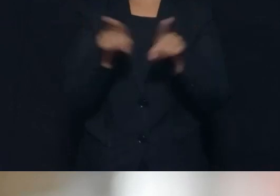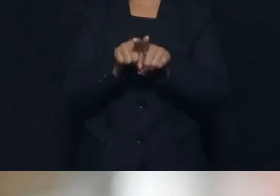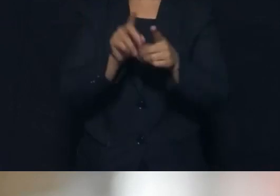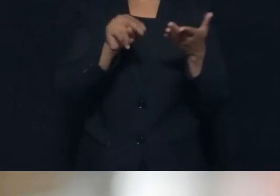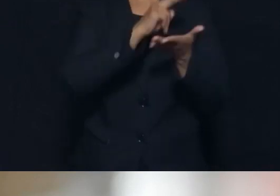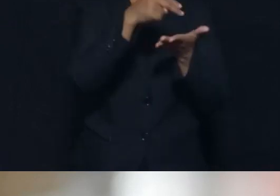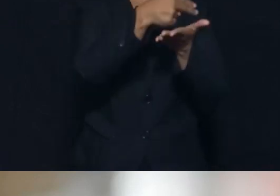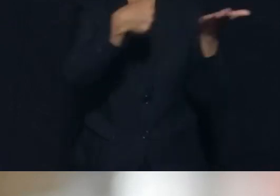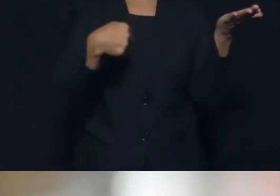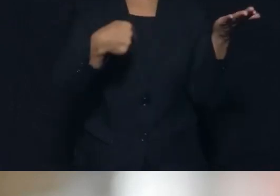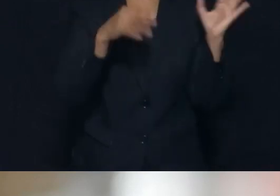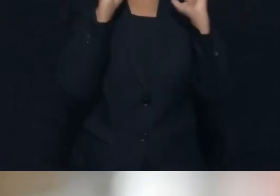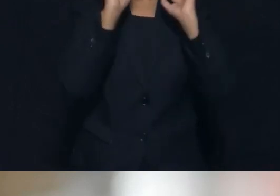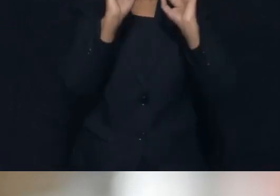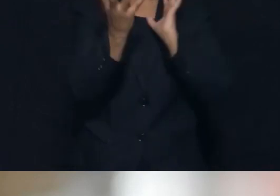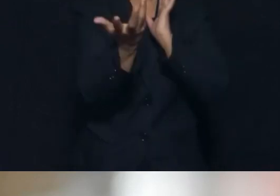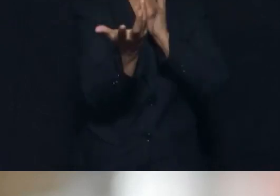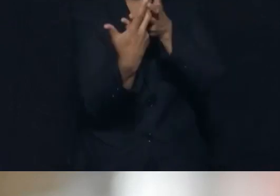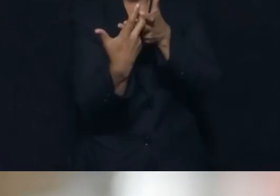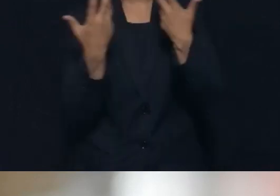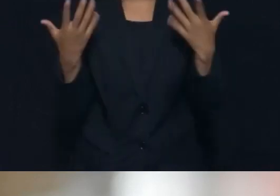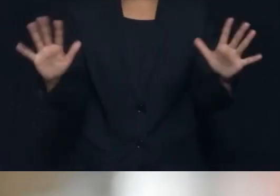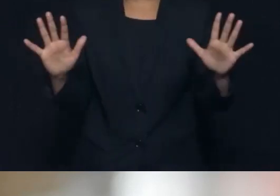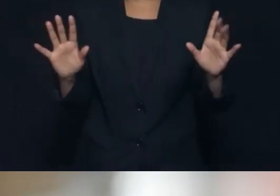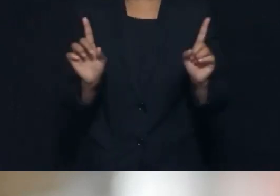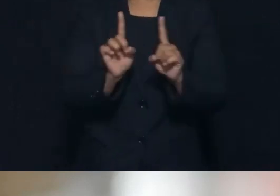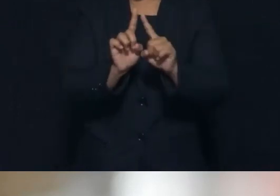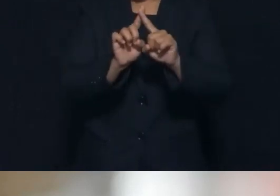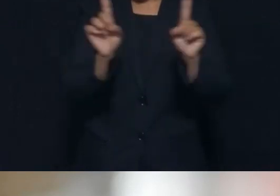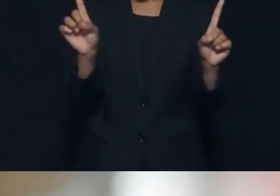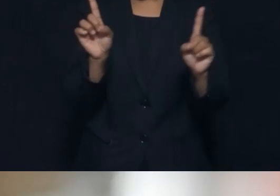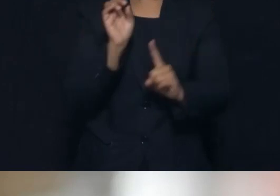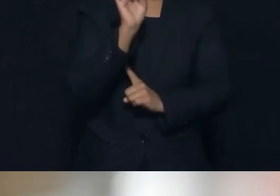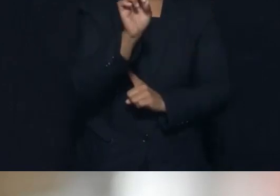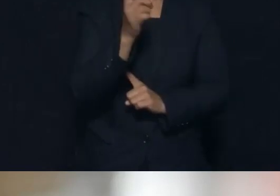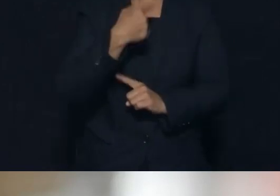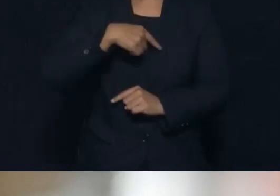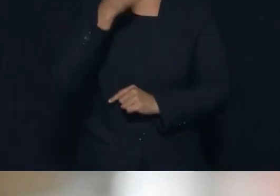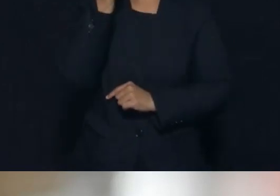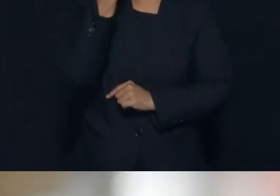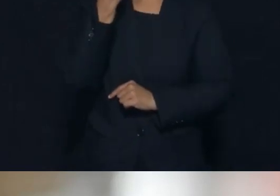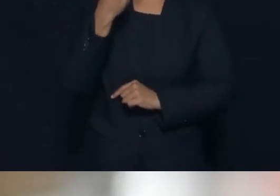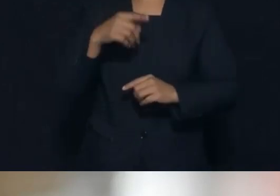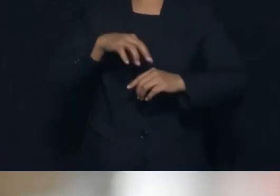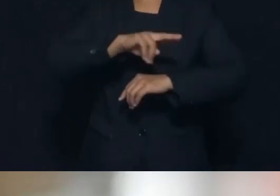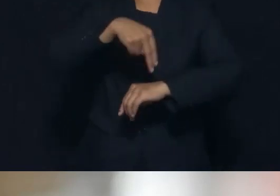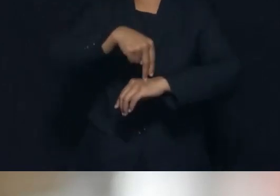And I leave the last question for you to decide who to answer. Thank you Inmaculada Placencia Porrero.